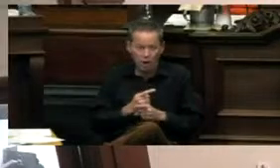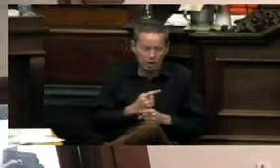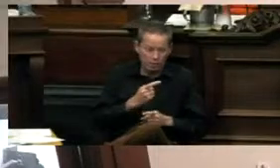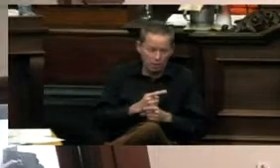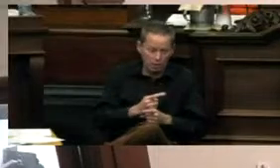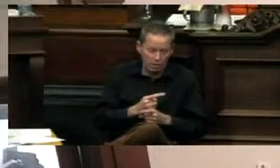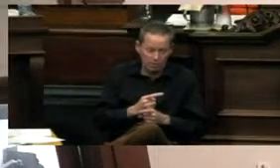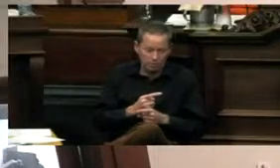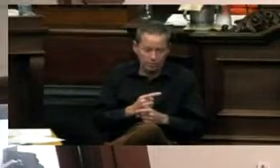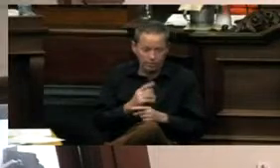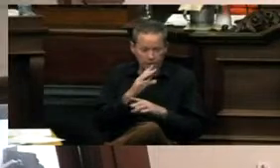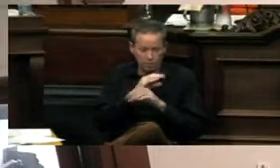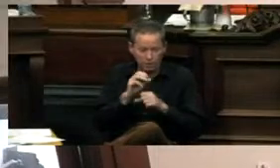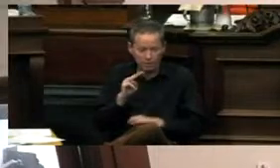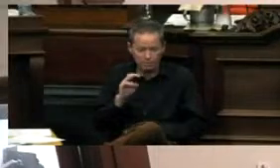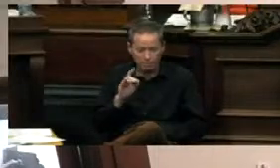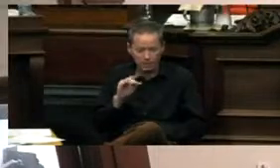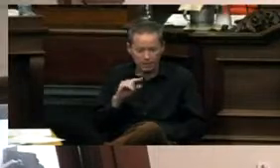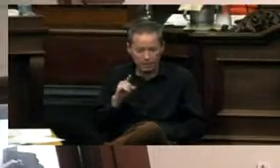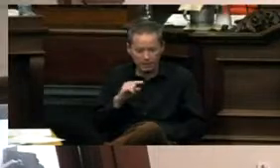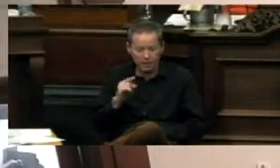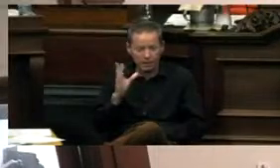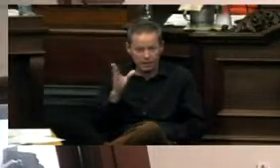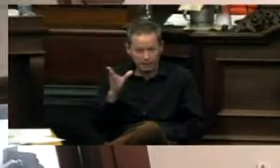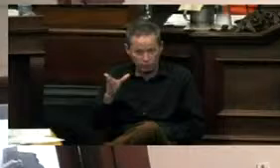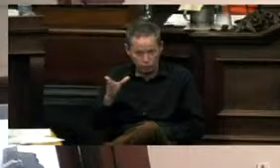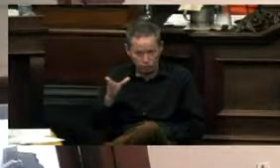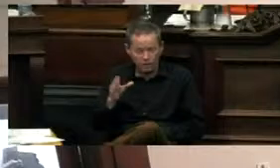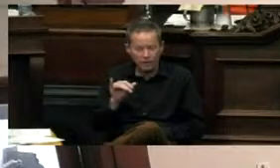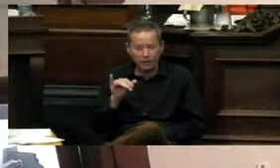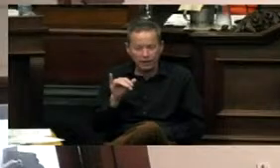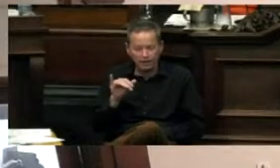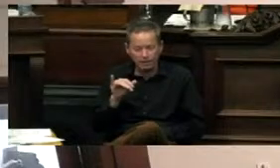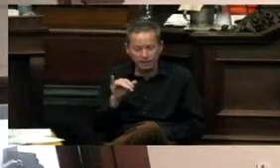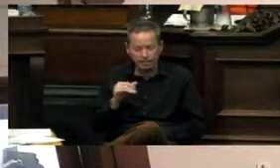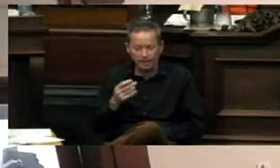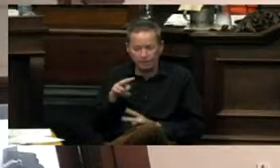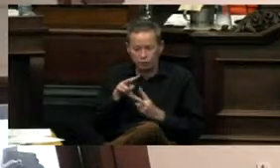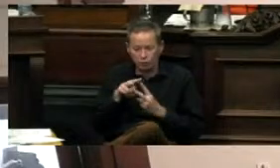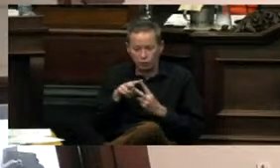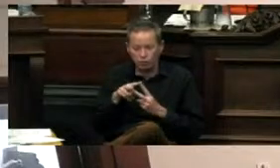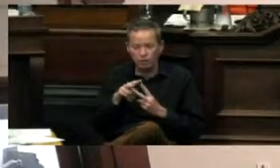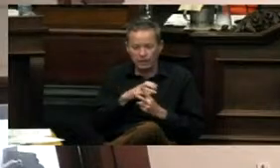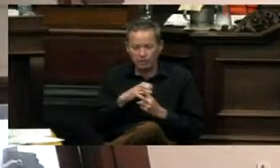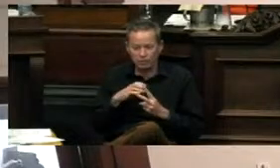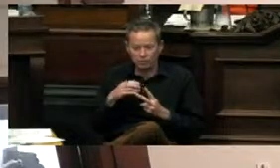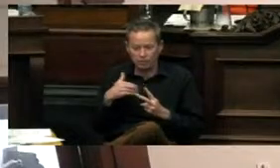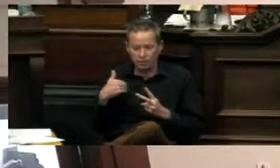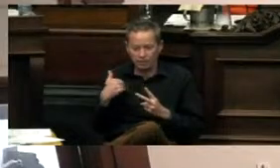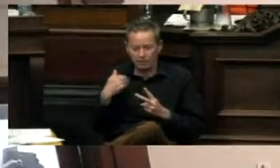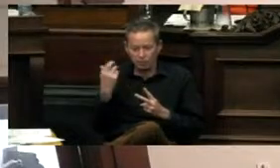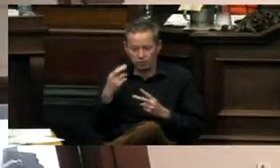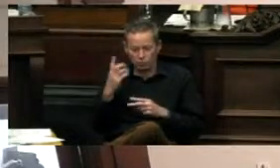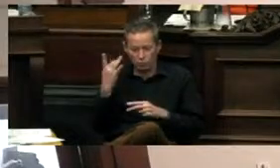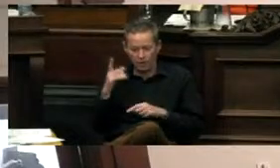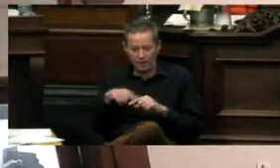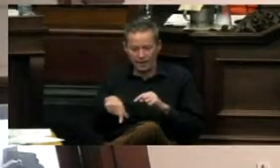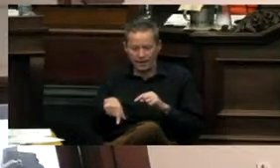agreeing with the statement that you just made. We're not being asked to vote on it. I just want you to know how I how I feel